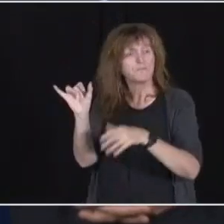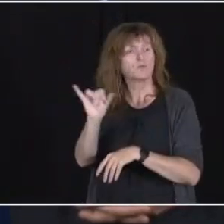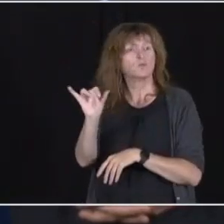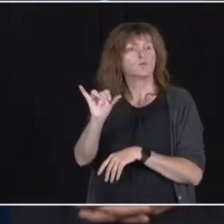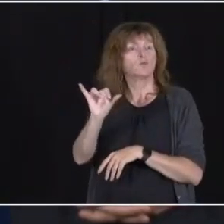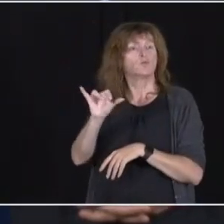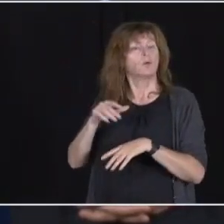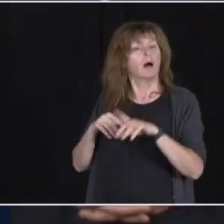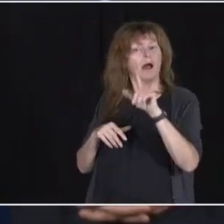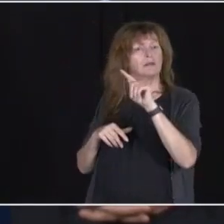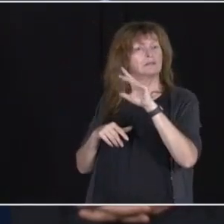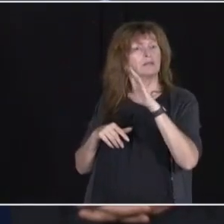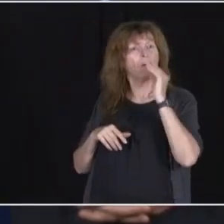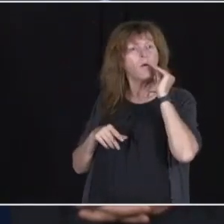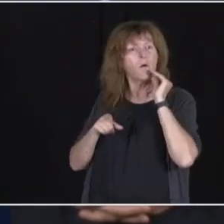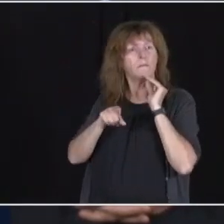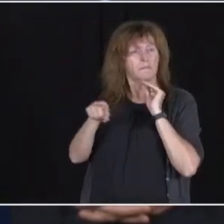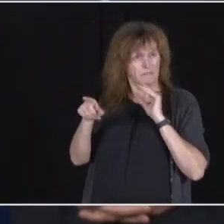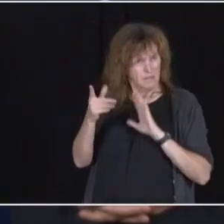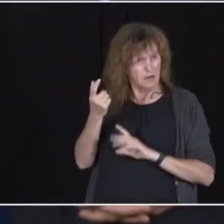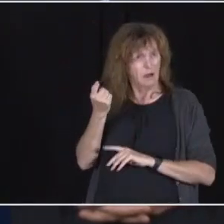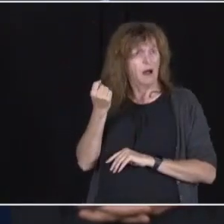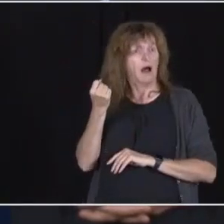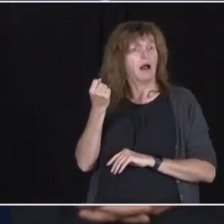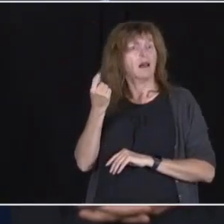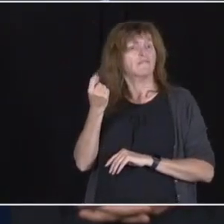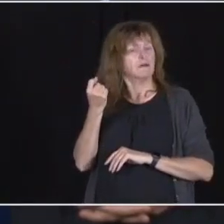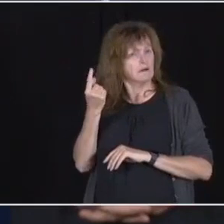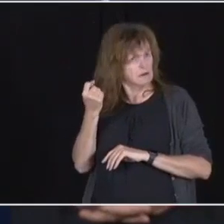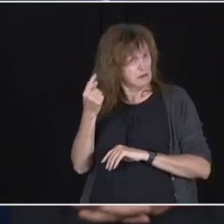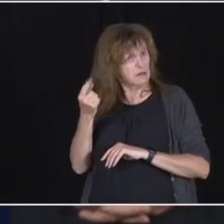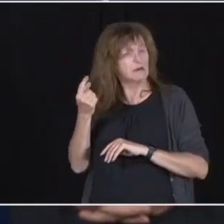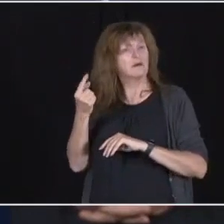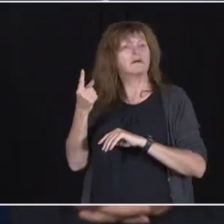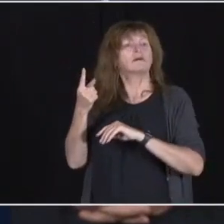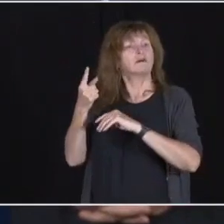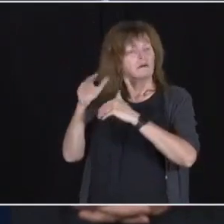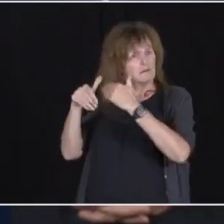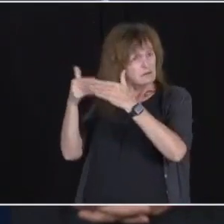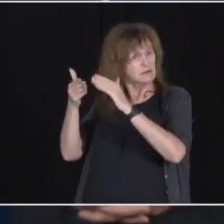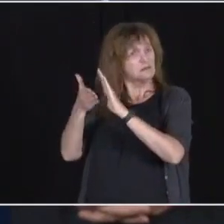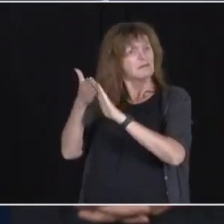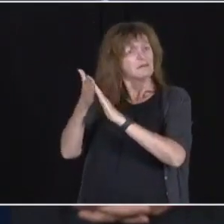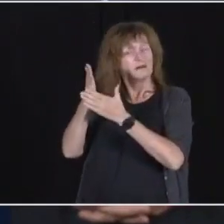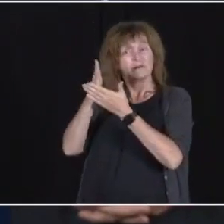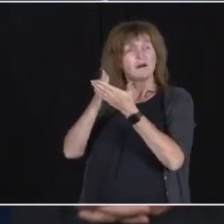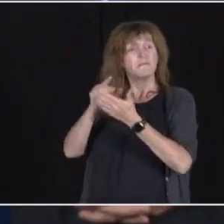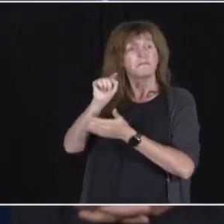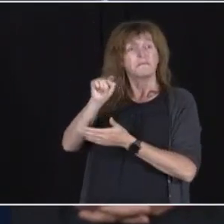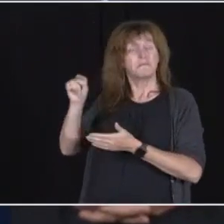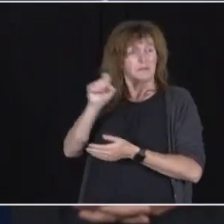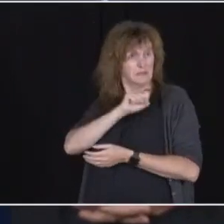that we have to necessary hospital staff. But also the necessary staff and long-term care homes. We still have hospital staff running at least